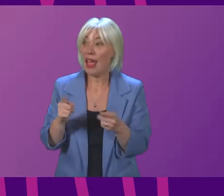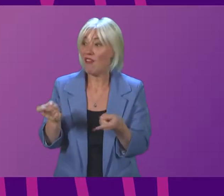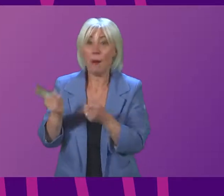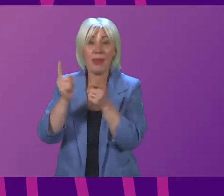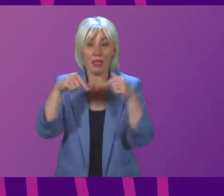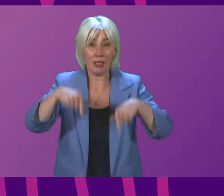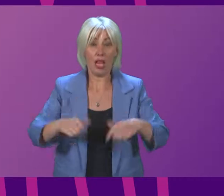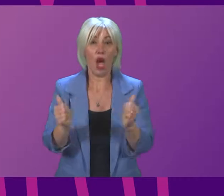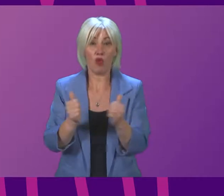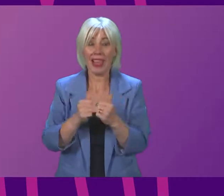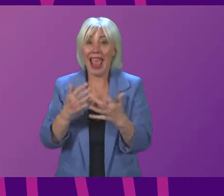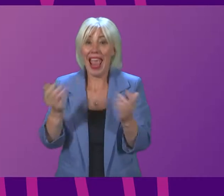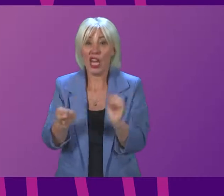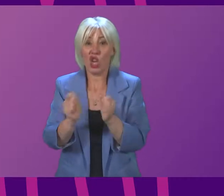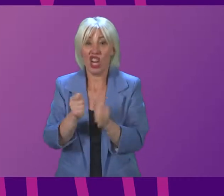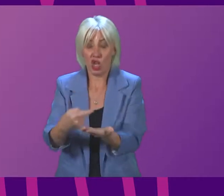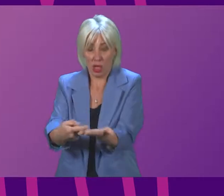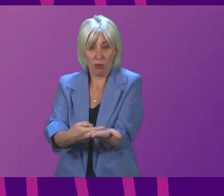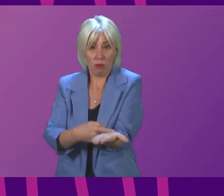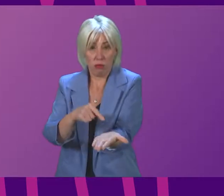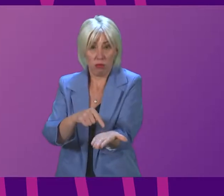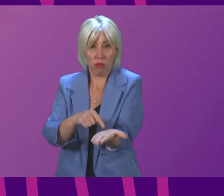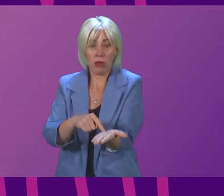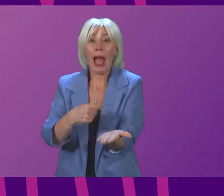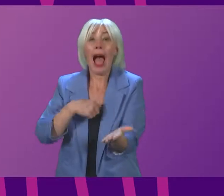any changes to the terms of reference, I will undertake to inform Parliament